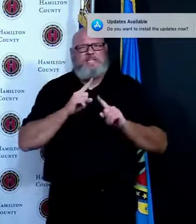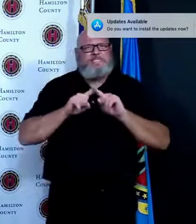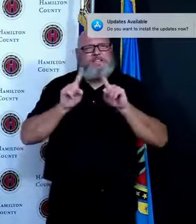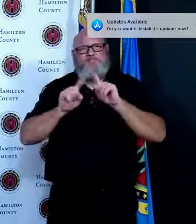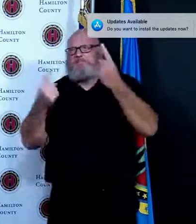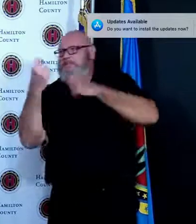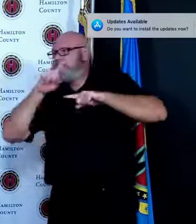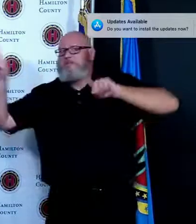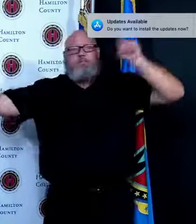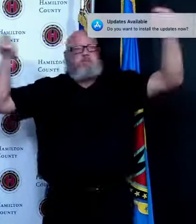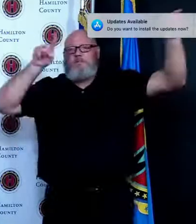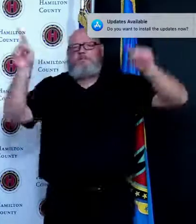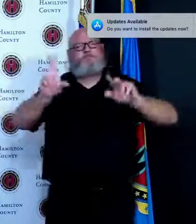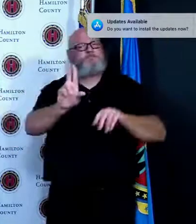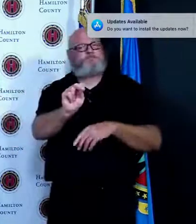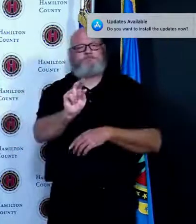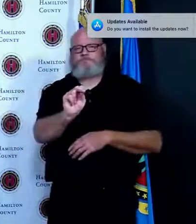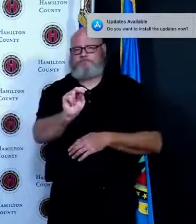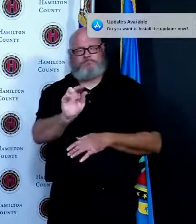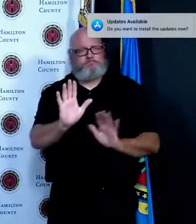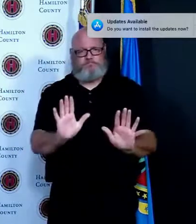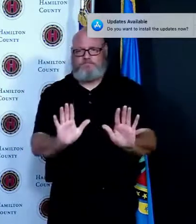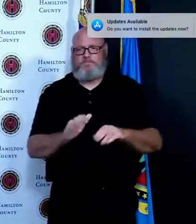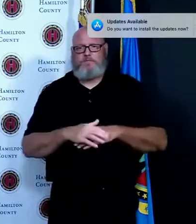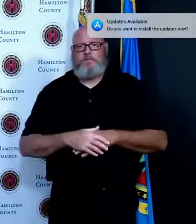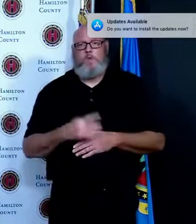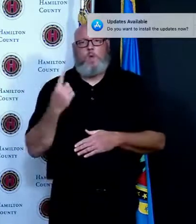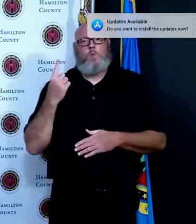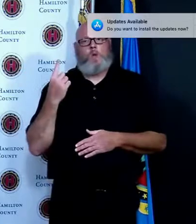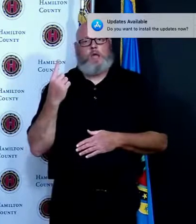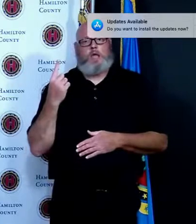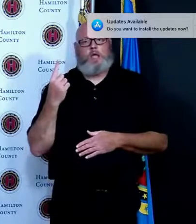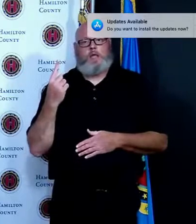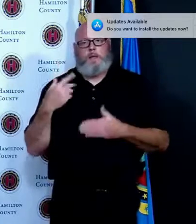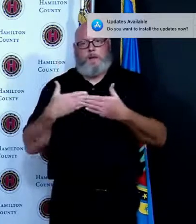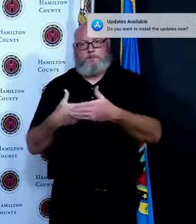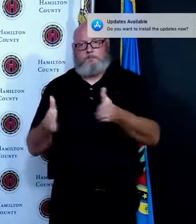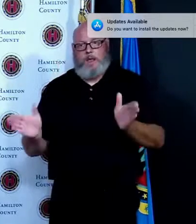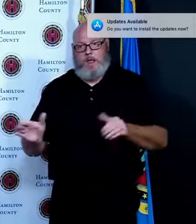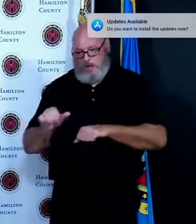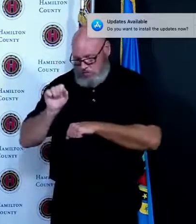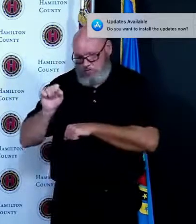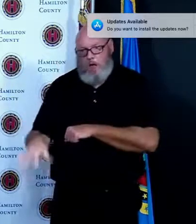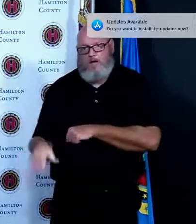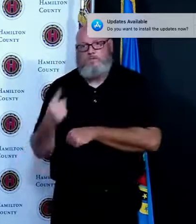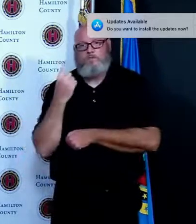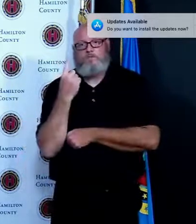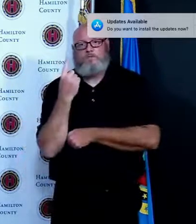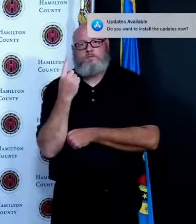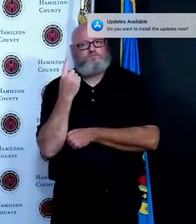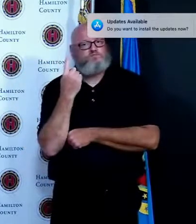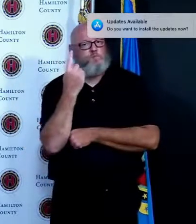is that while we have one dropbox on the property of the Board of Elections in Norwood and that line